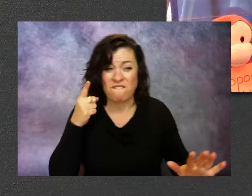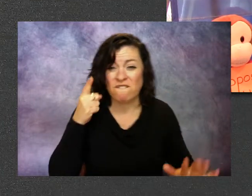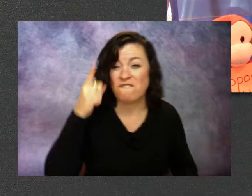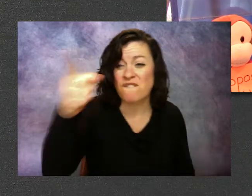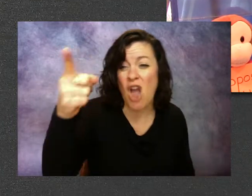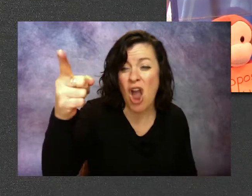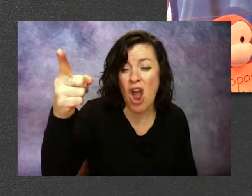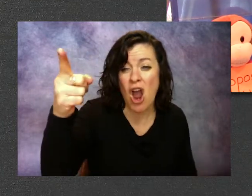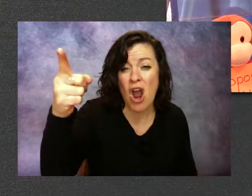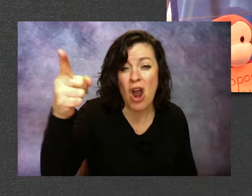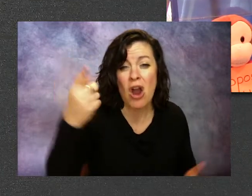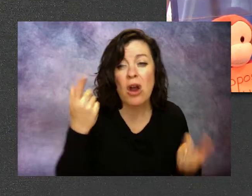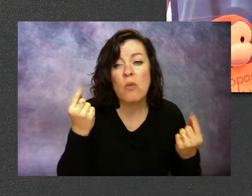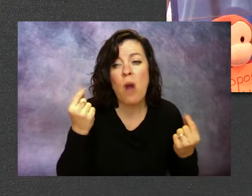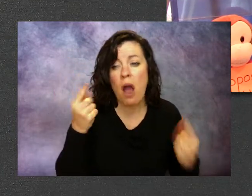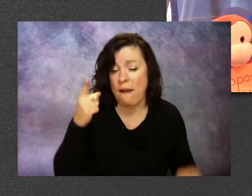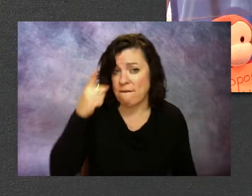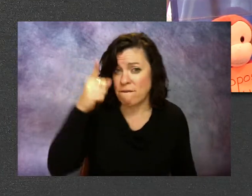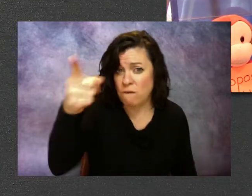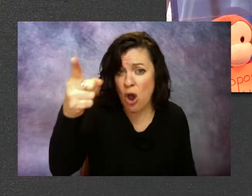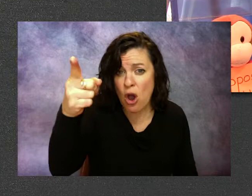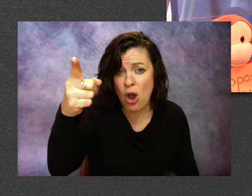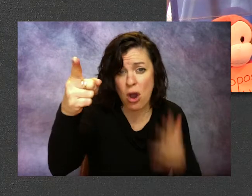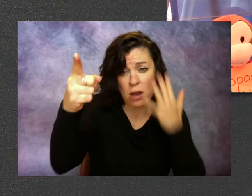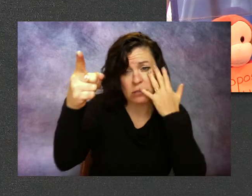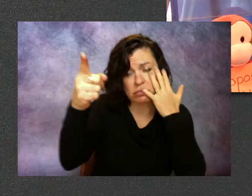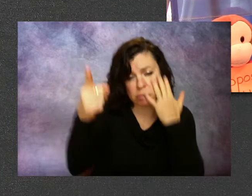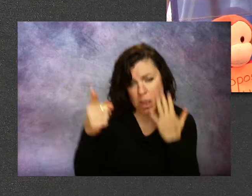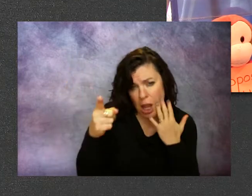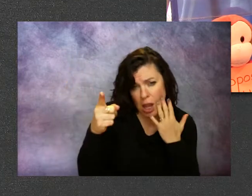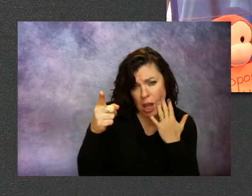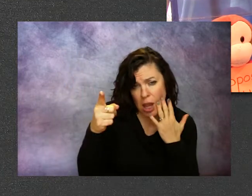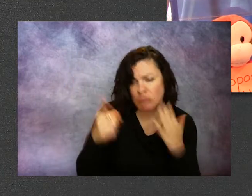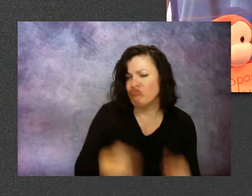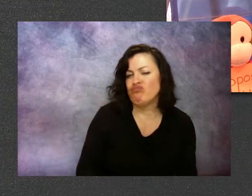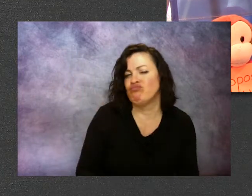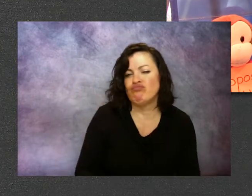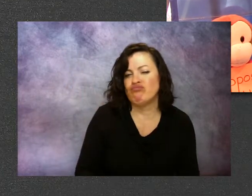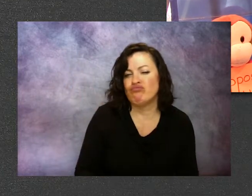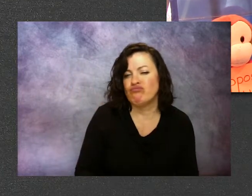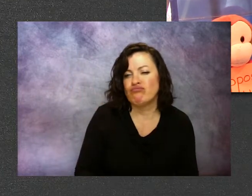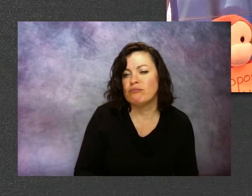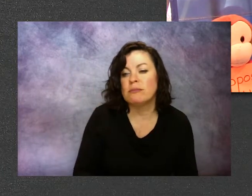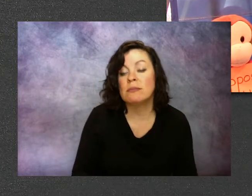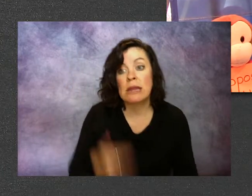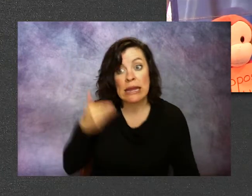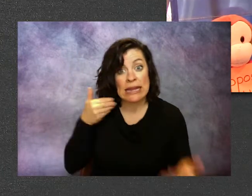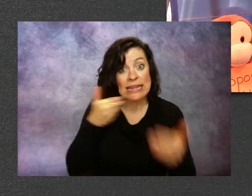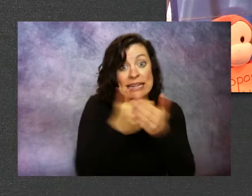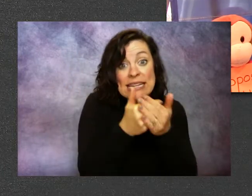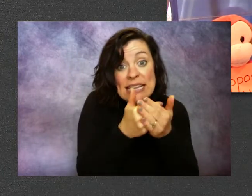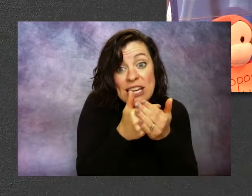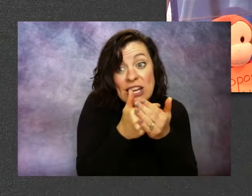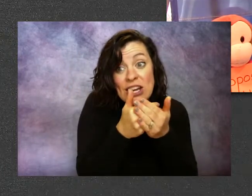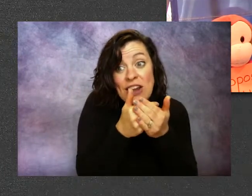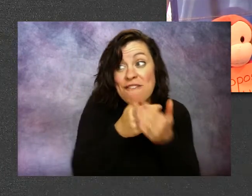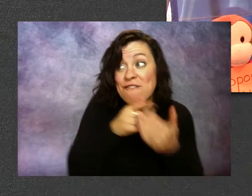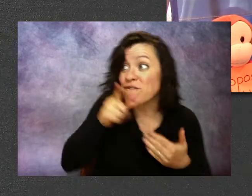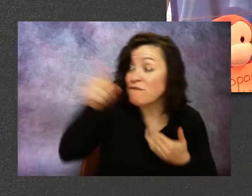Sad, far. I don't think so. Near, far.